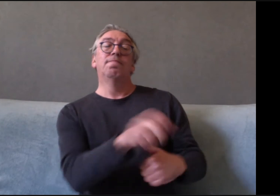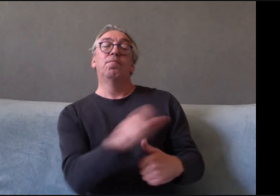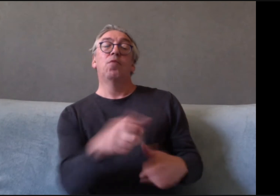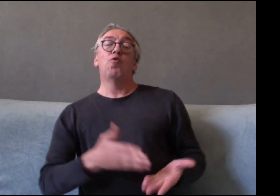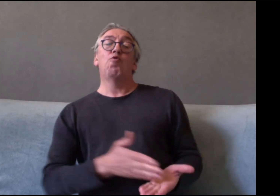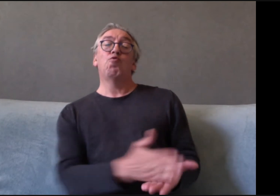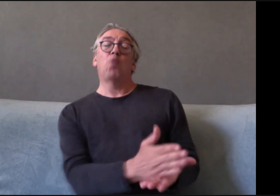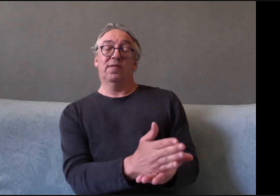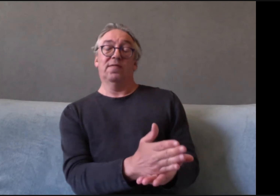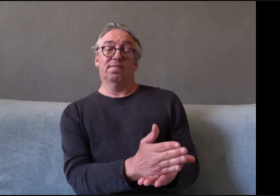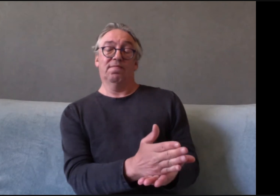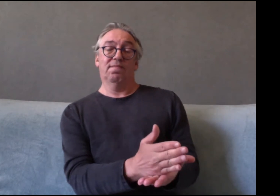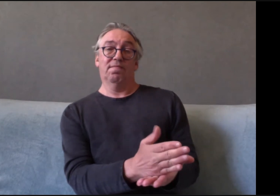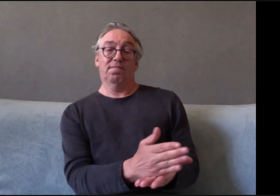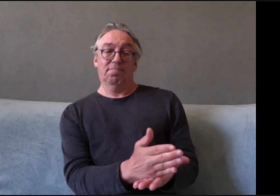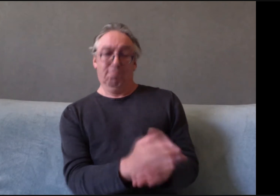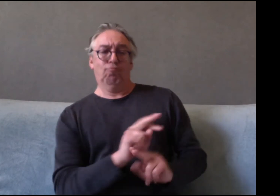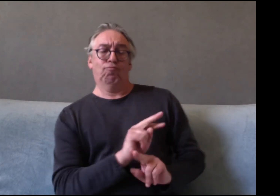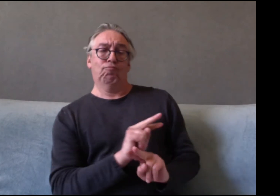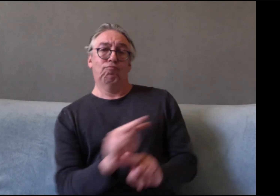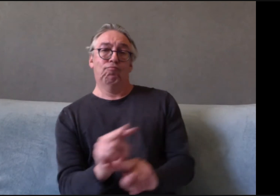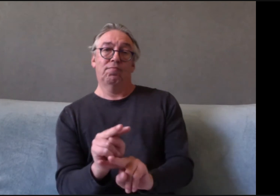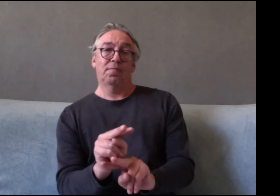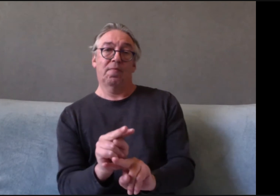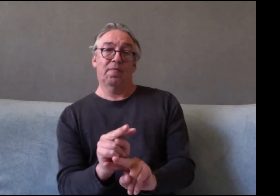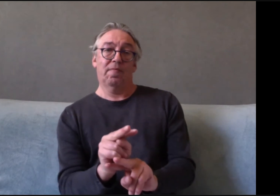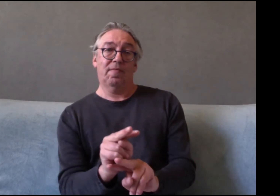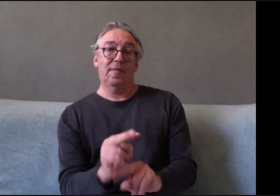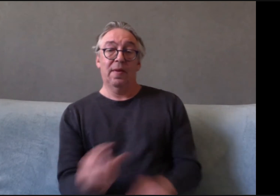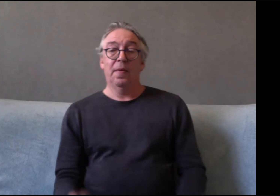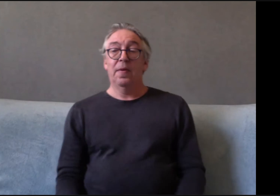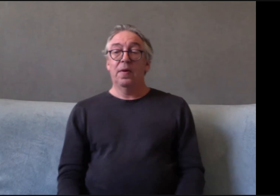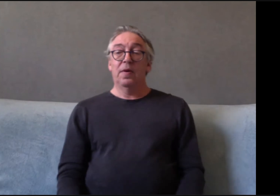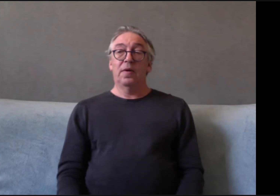Introduce discussion with particular campaign